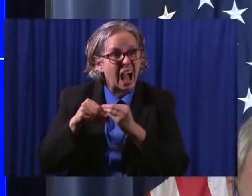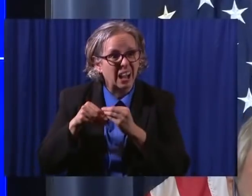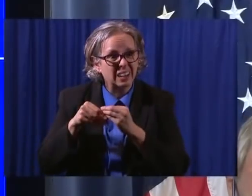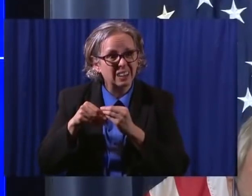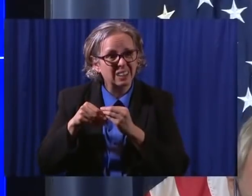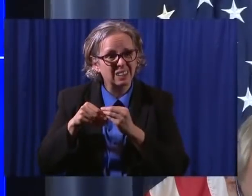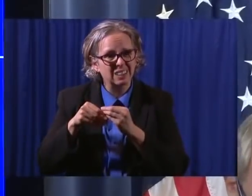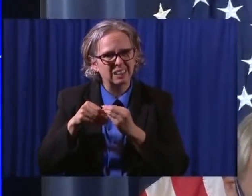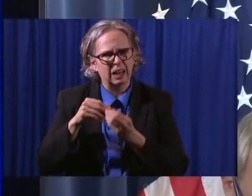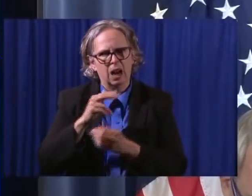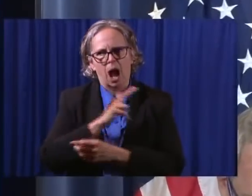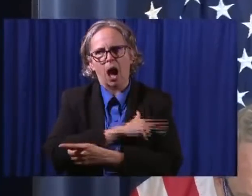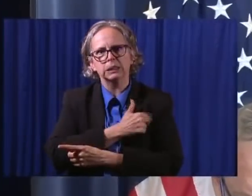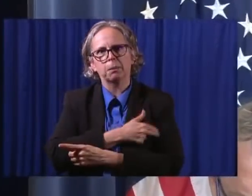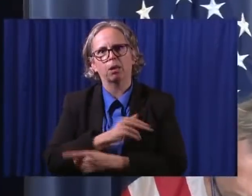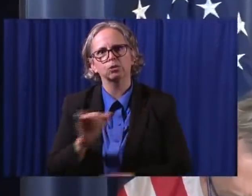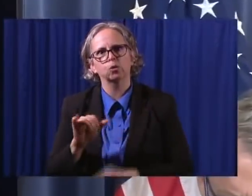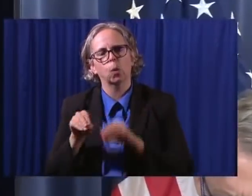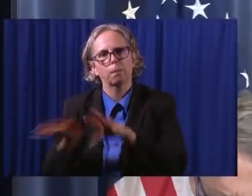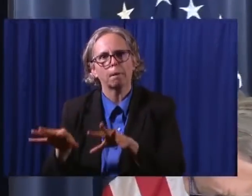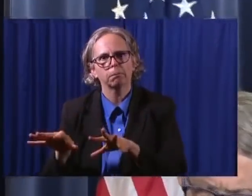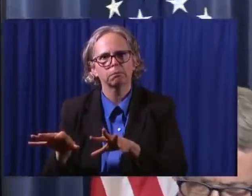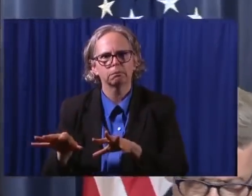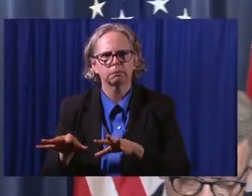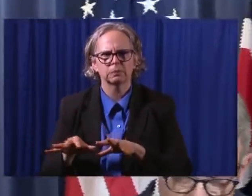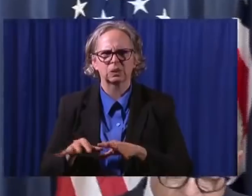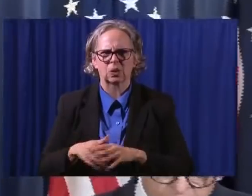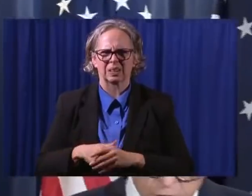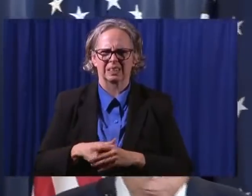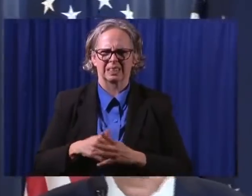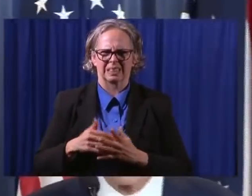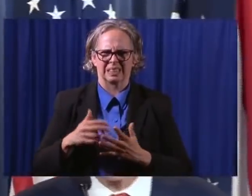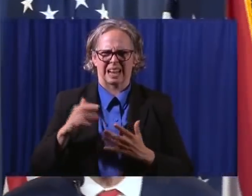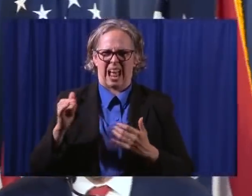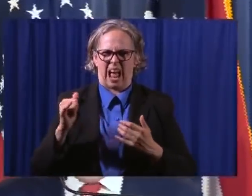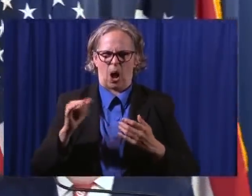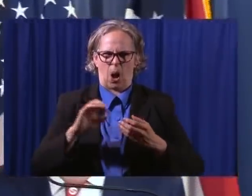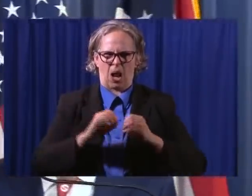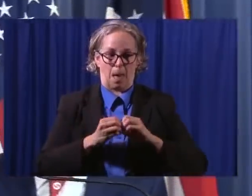IN ADDITION TO MULTIPLE OUTBREAKS AND CONGREGANTS AND IT IS COMFORTABLE COUNTY HAS A OUTBREAK AND HEALTHCARE